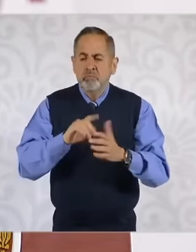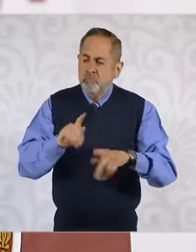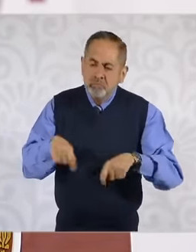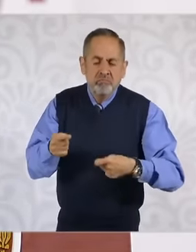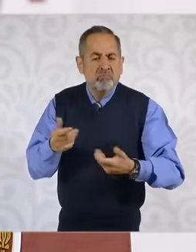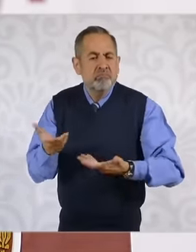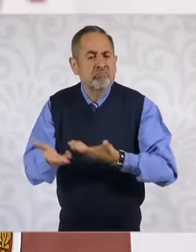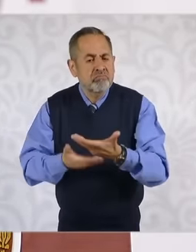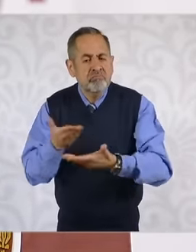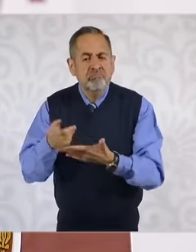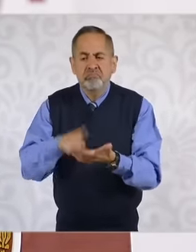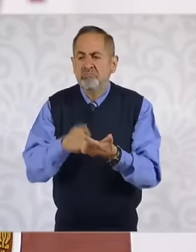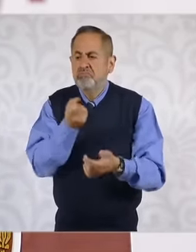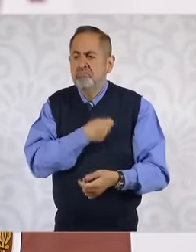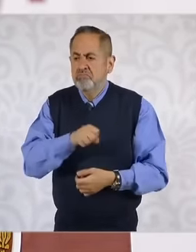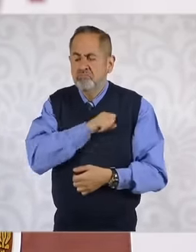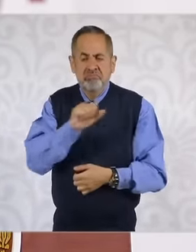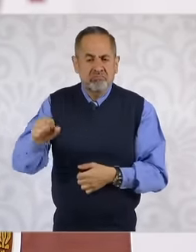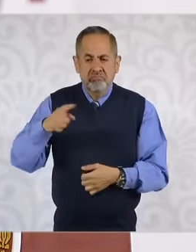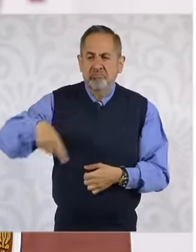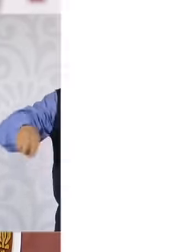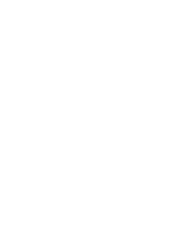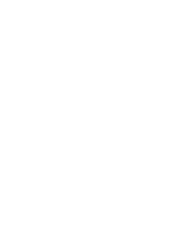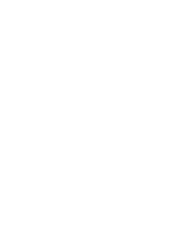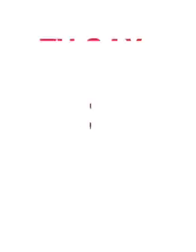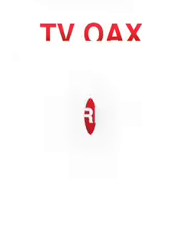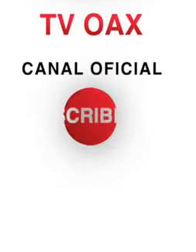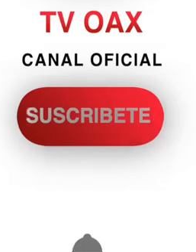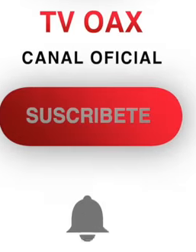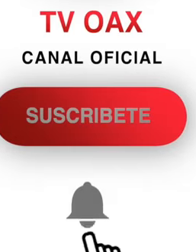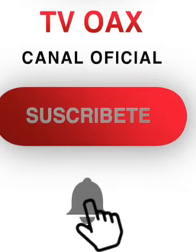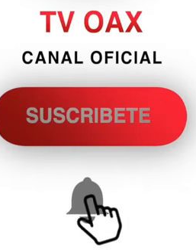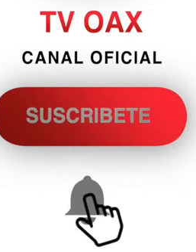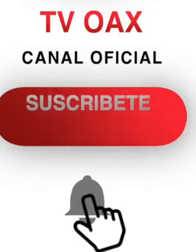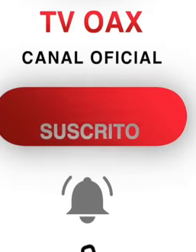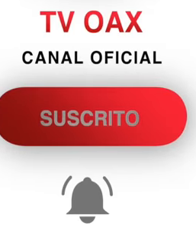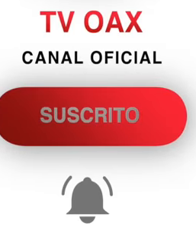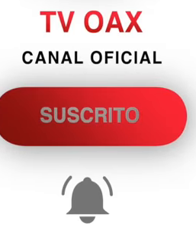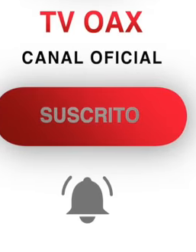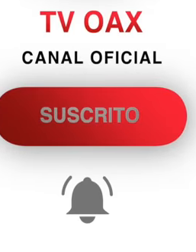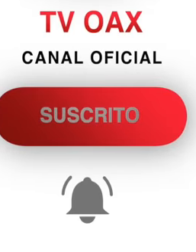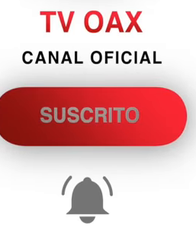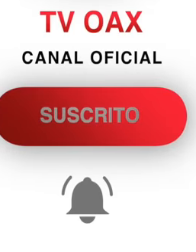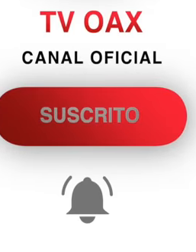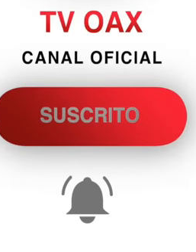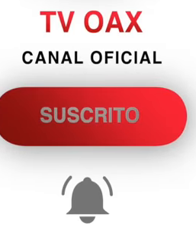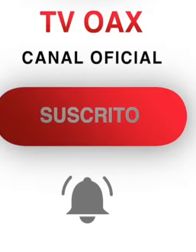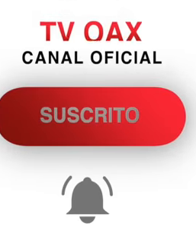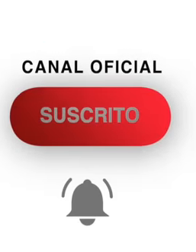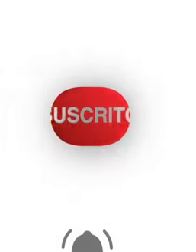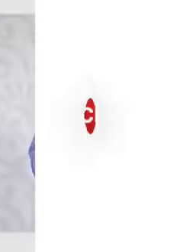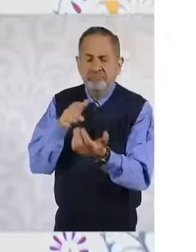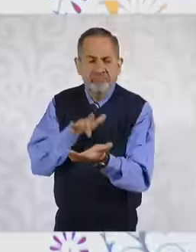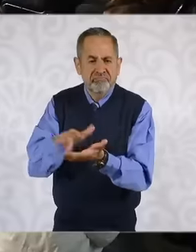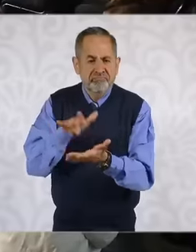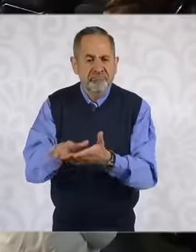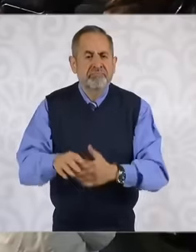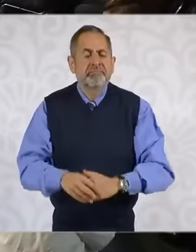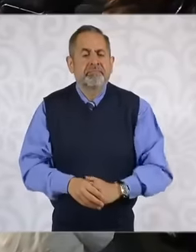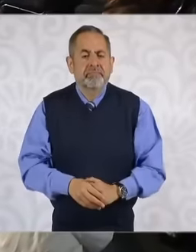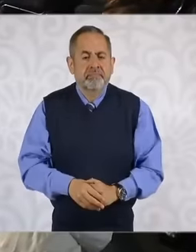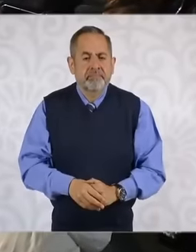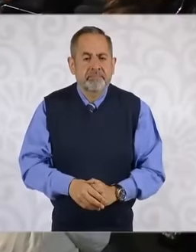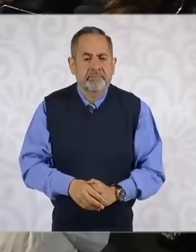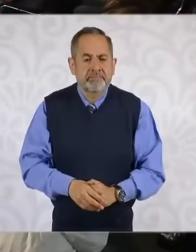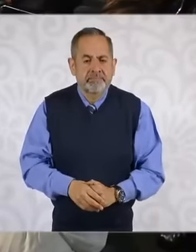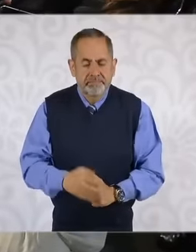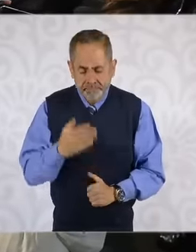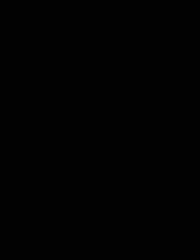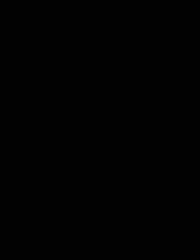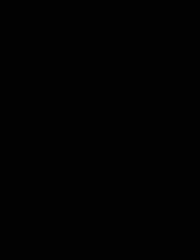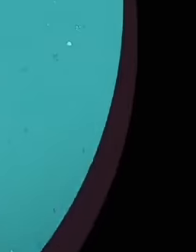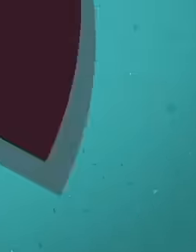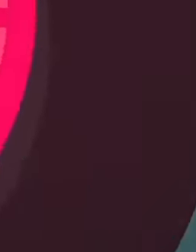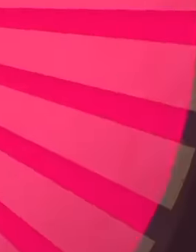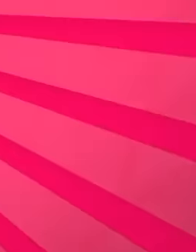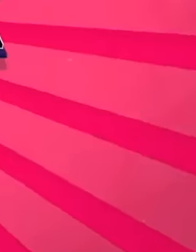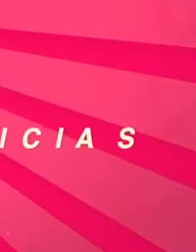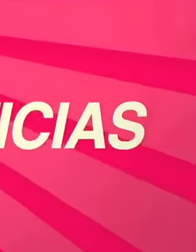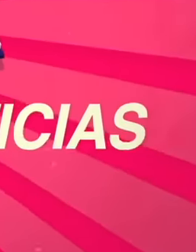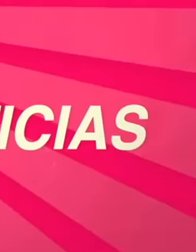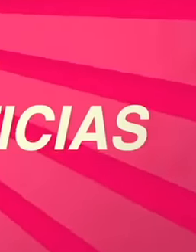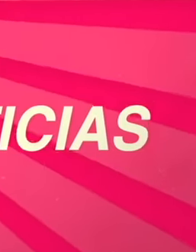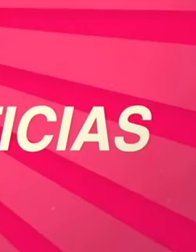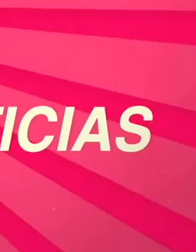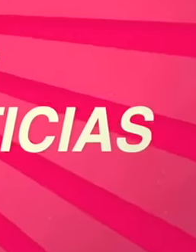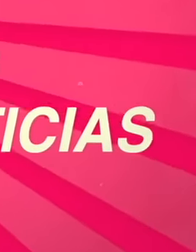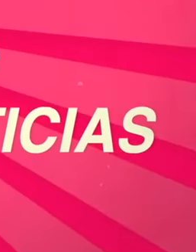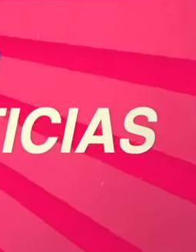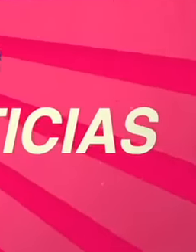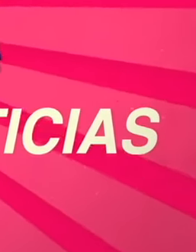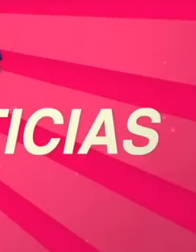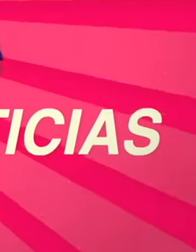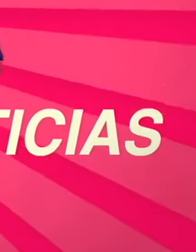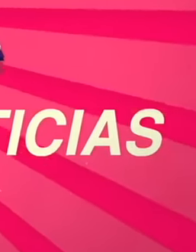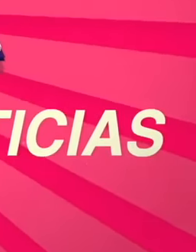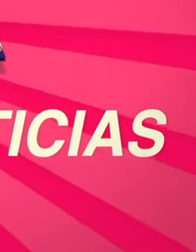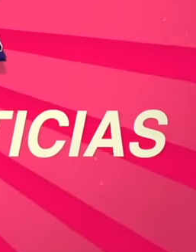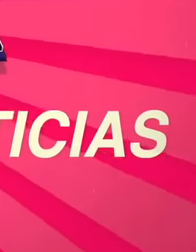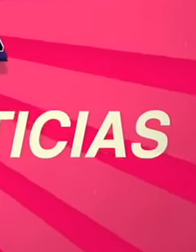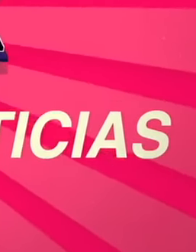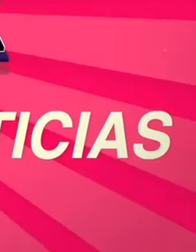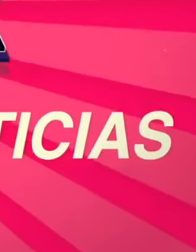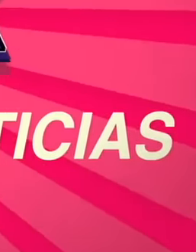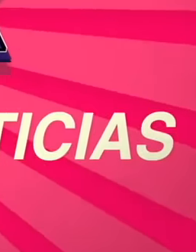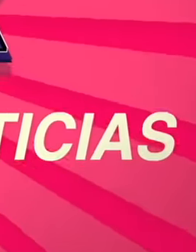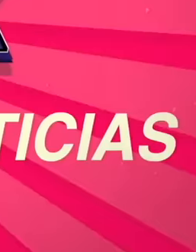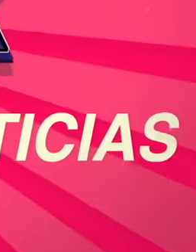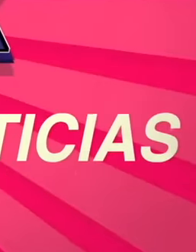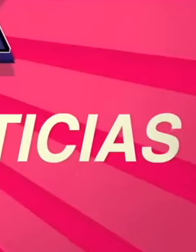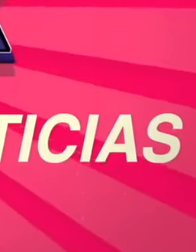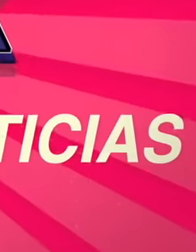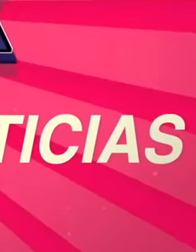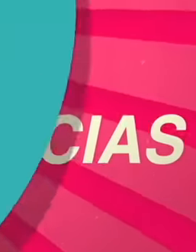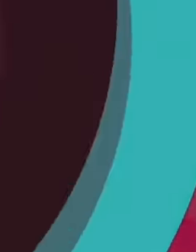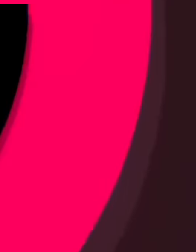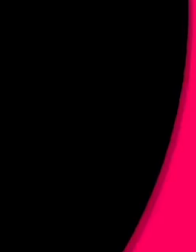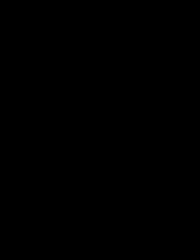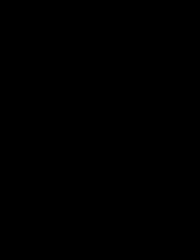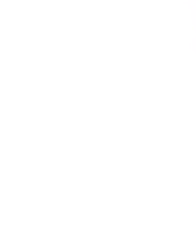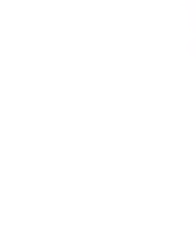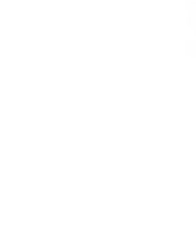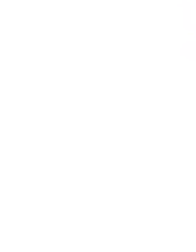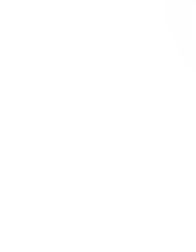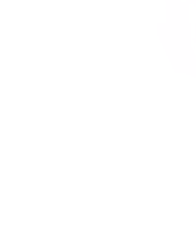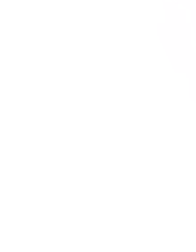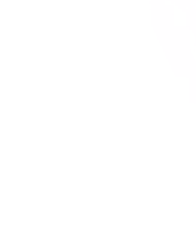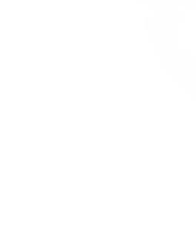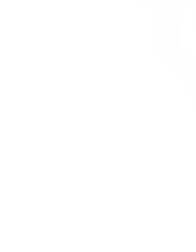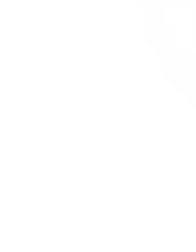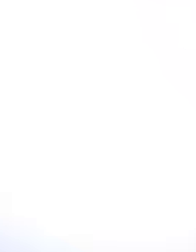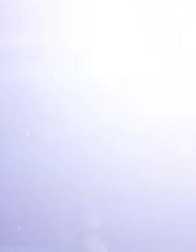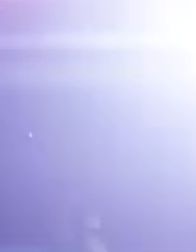is a human right that is already in the fourth article and that is going to be strengthened